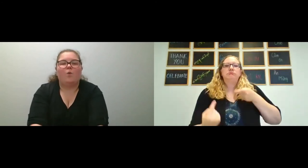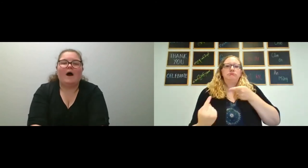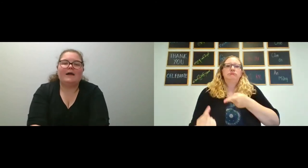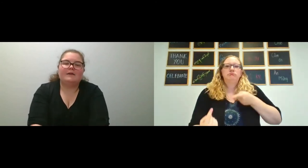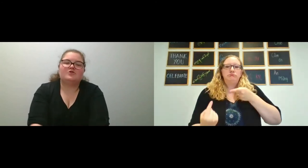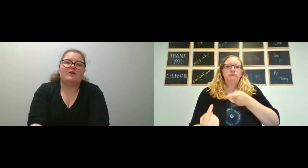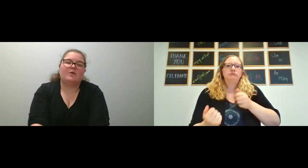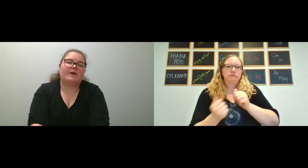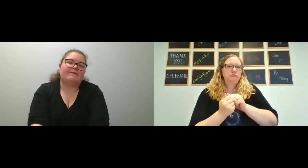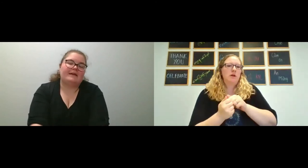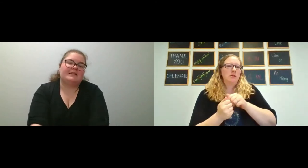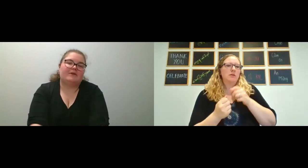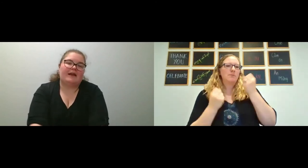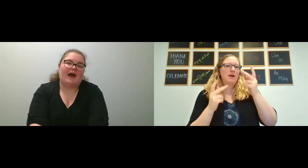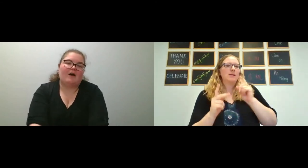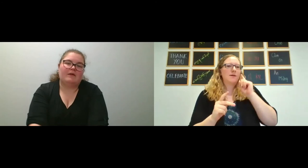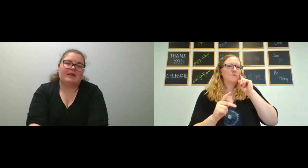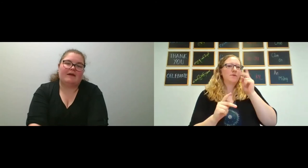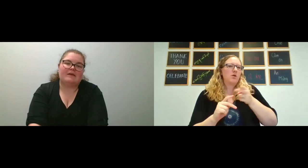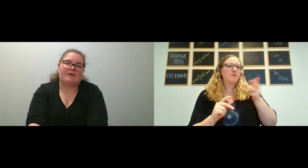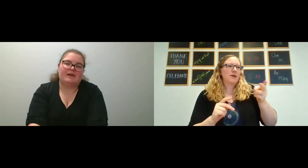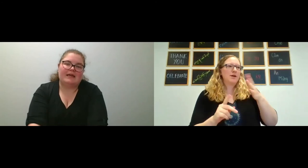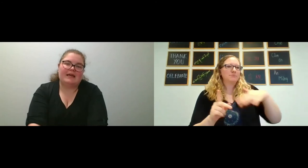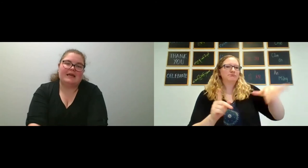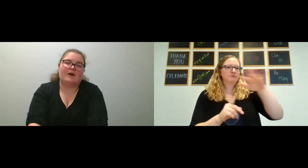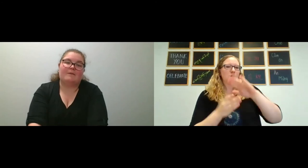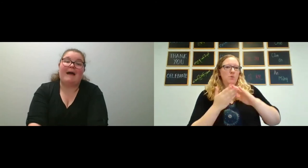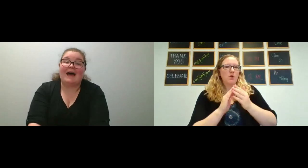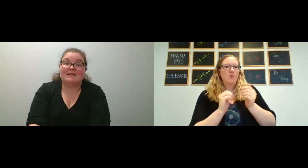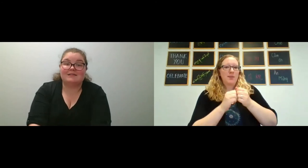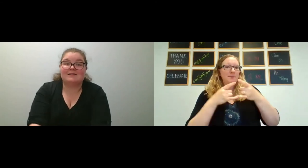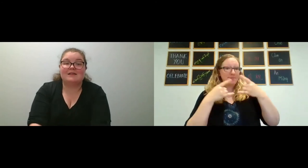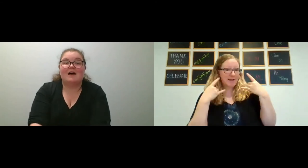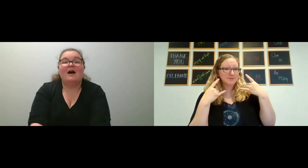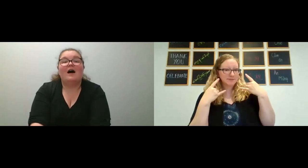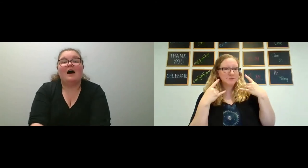One struggle we're facing right now in the Deaf community are masks.